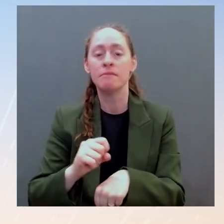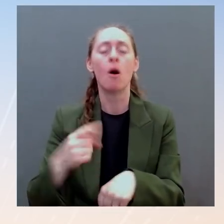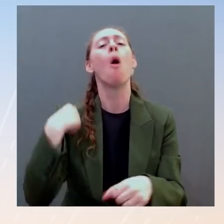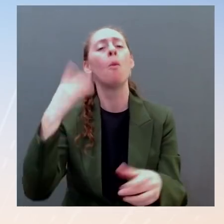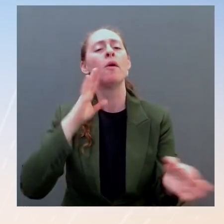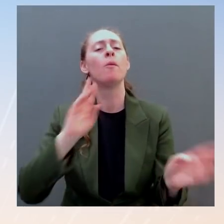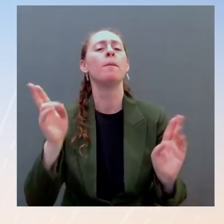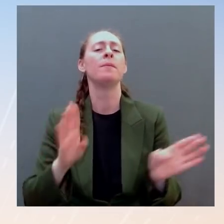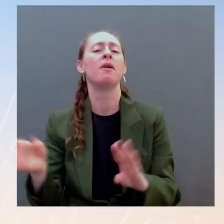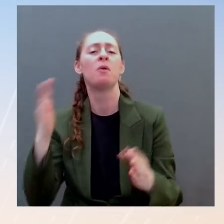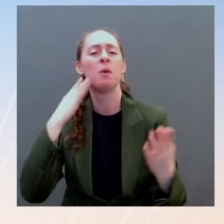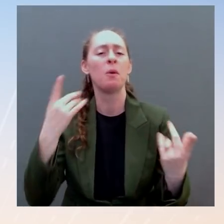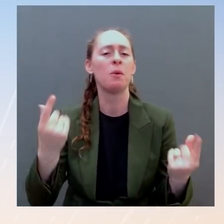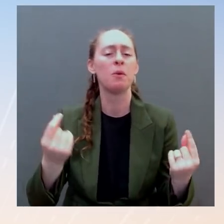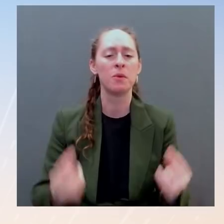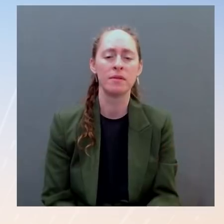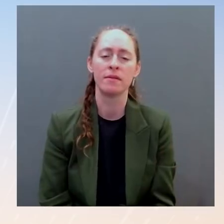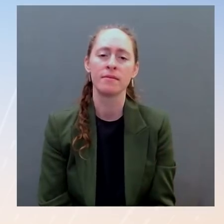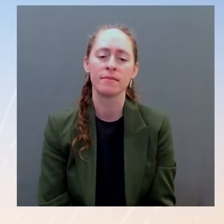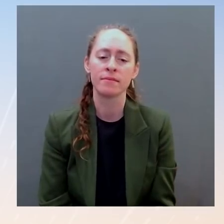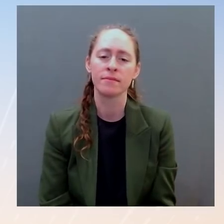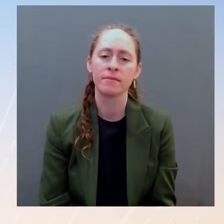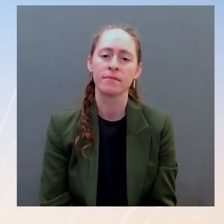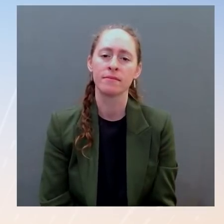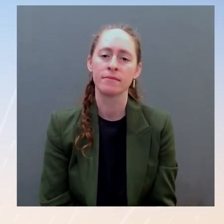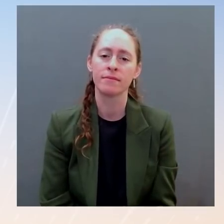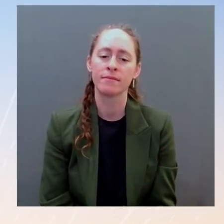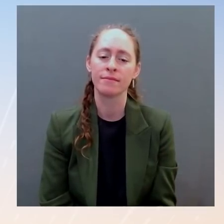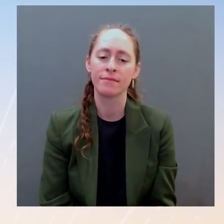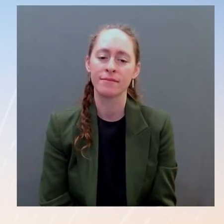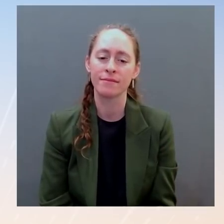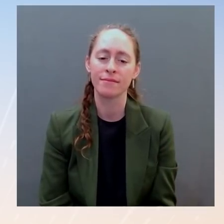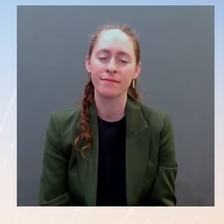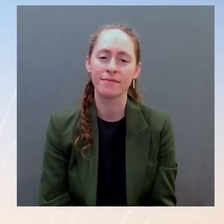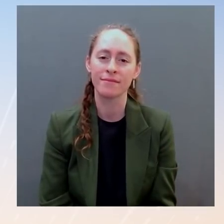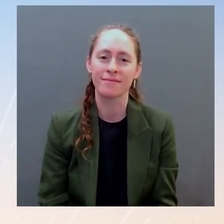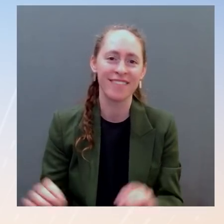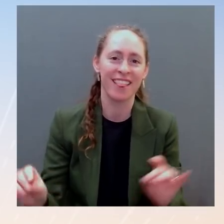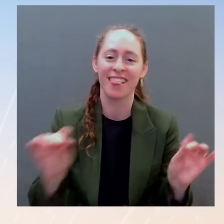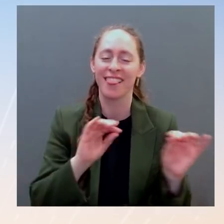Go ahead. The Press: Just one question, Jen. There's been -- there's been a lot of explosions